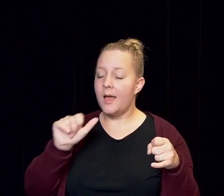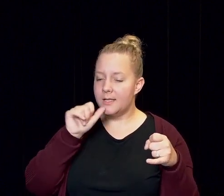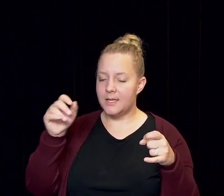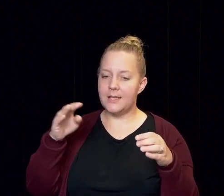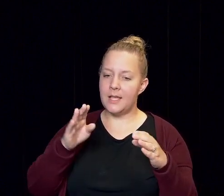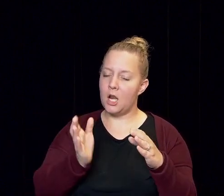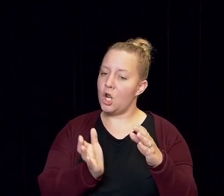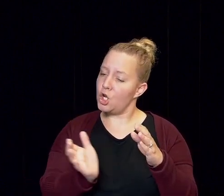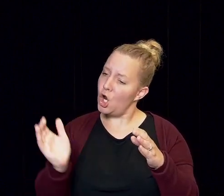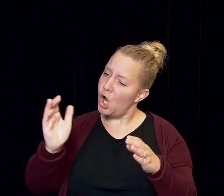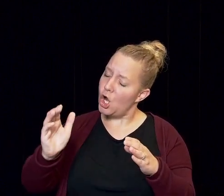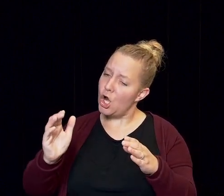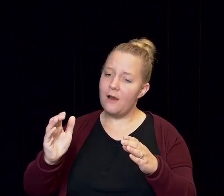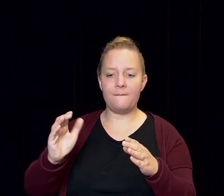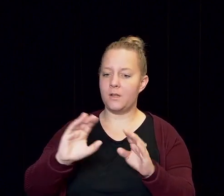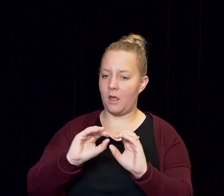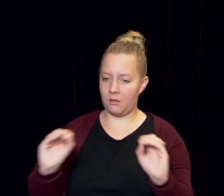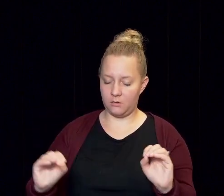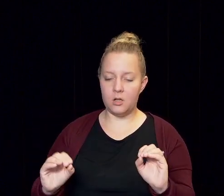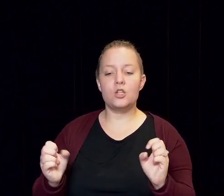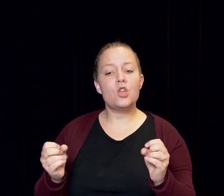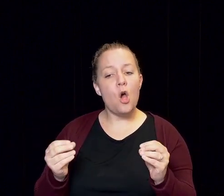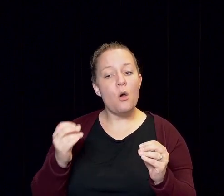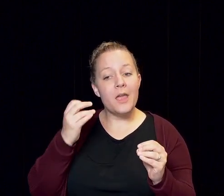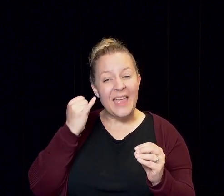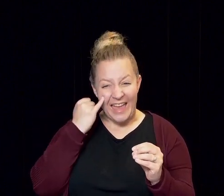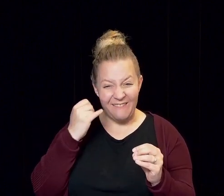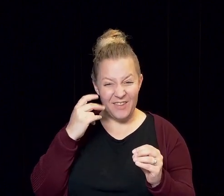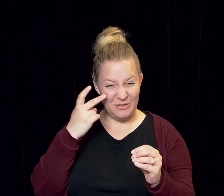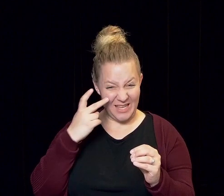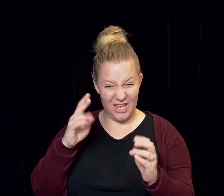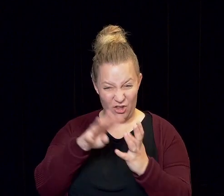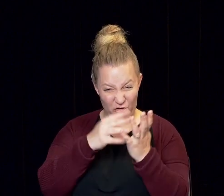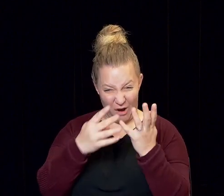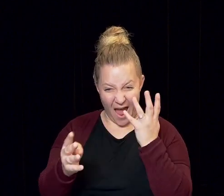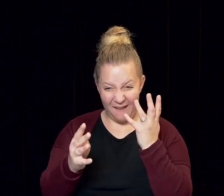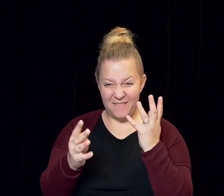or anything like that. So if you look at the graph of the relationship and you see that it's linear